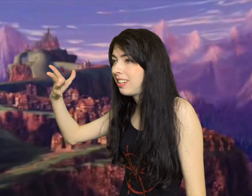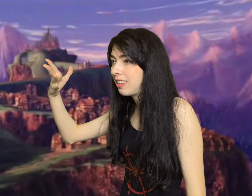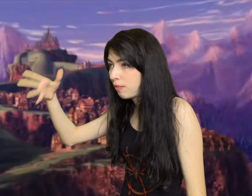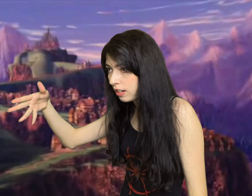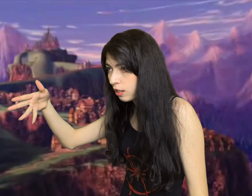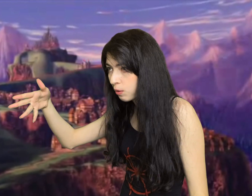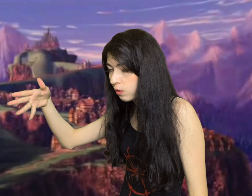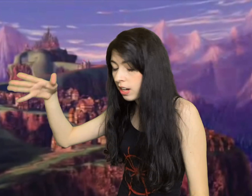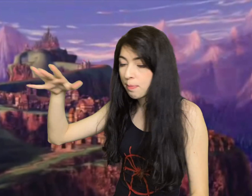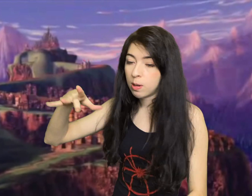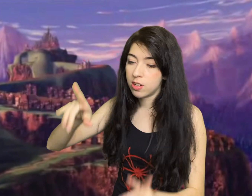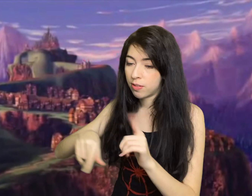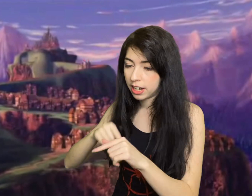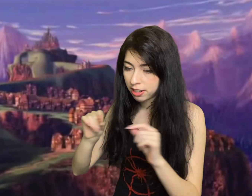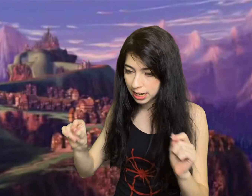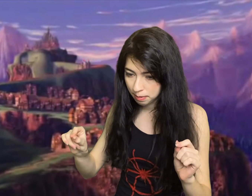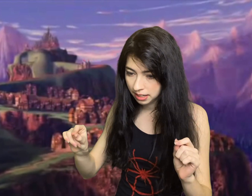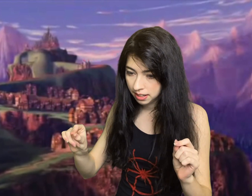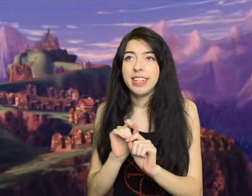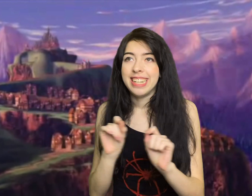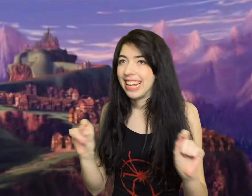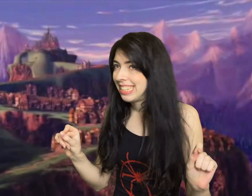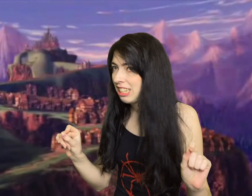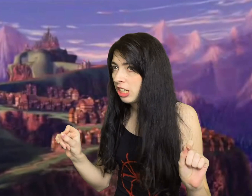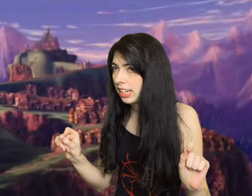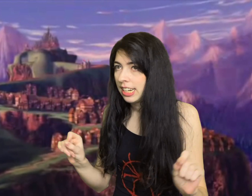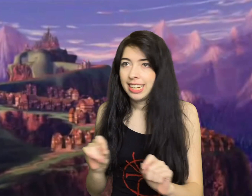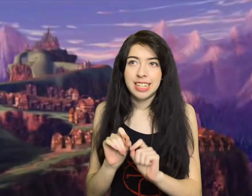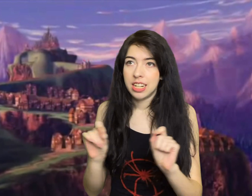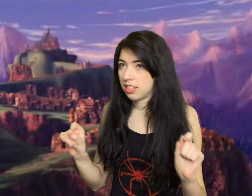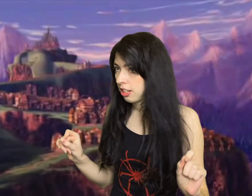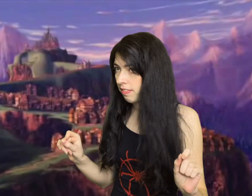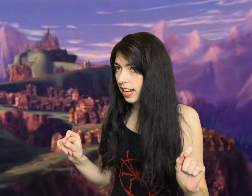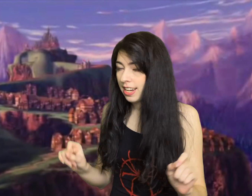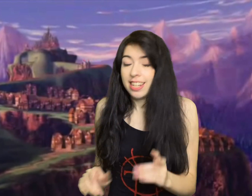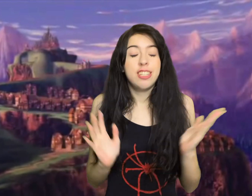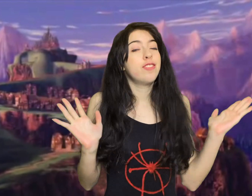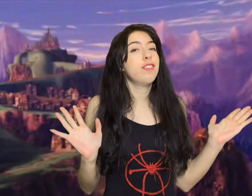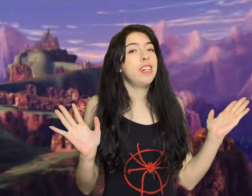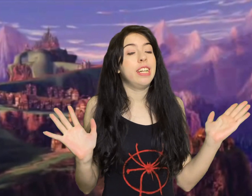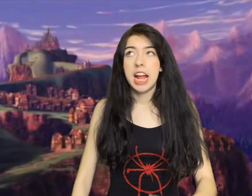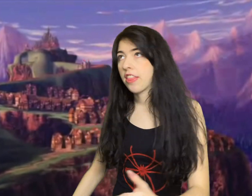the video that i posted for entertainment not teaching not certified just for fun and thought